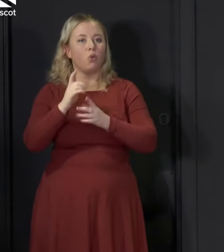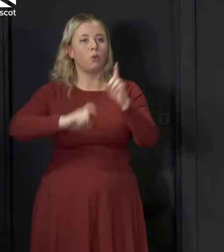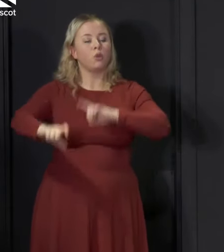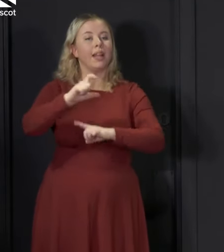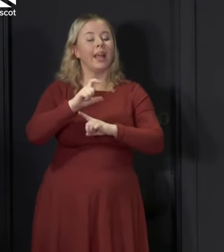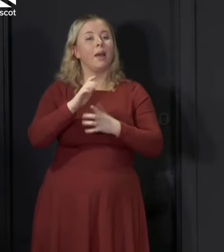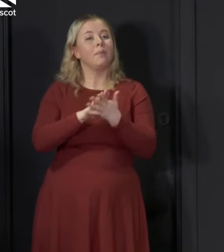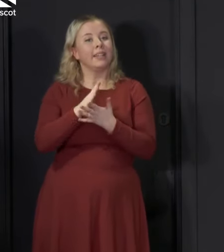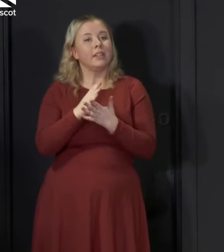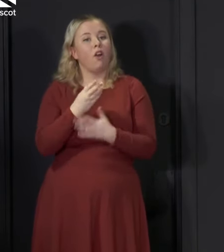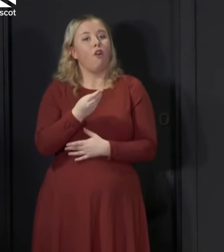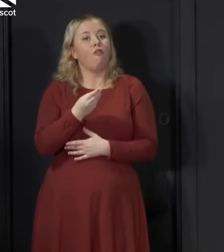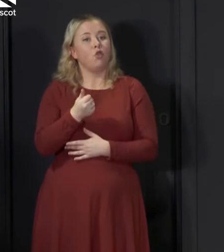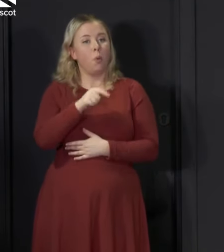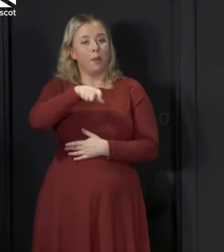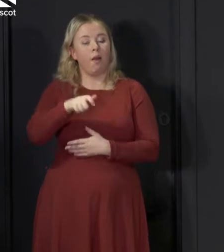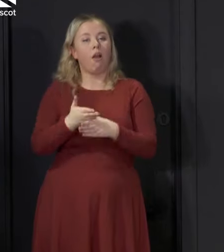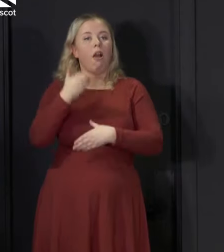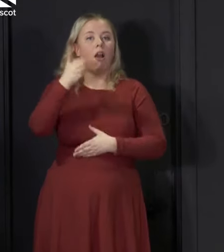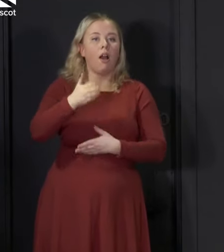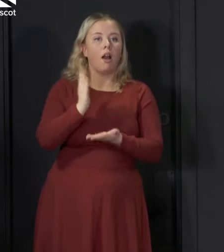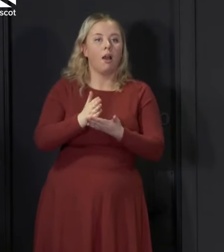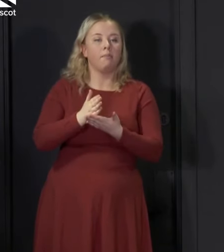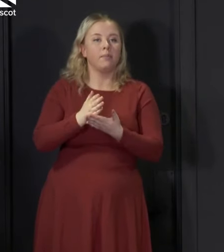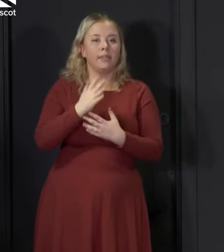forward for testing because there are fewer people with the symptoms, and that has an